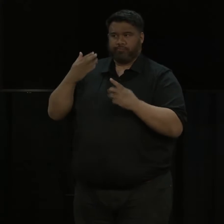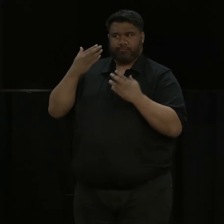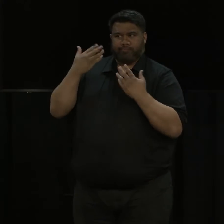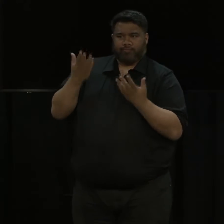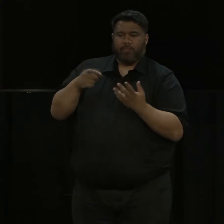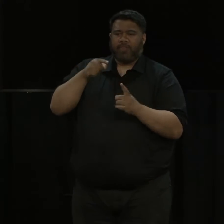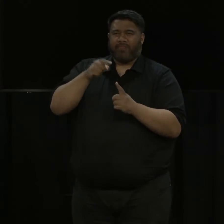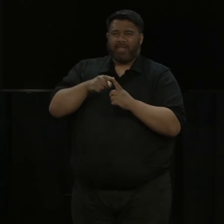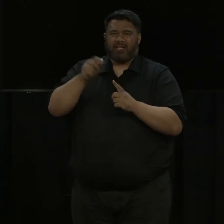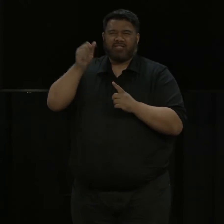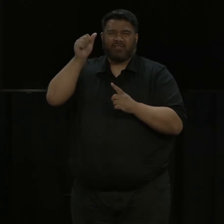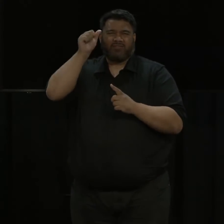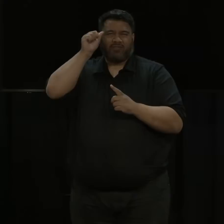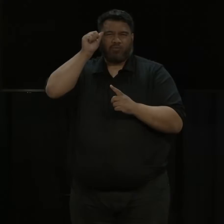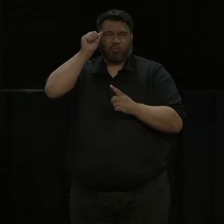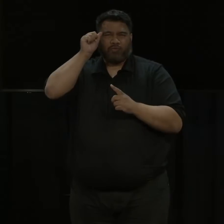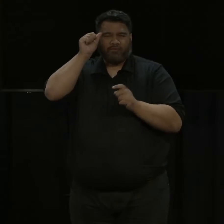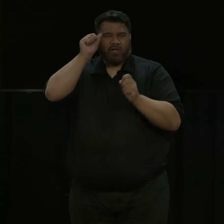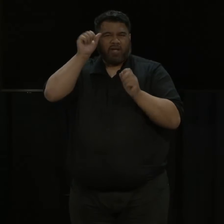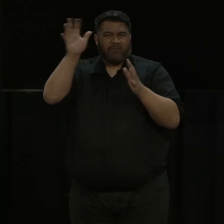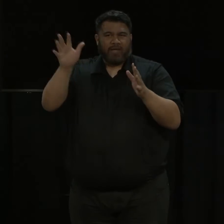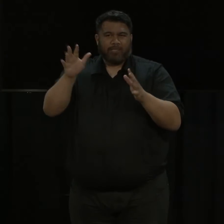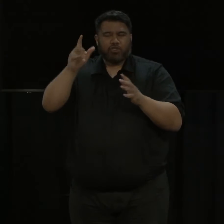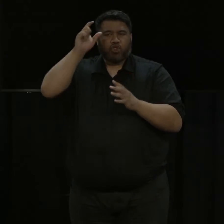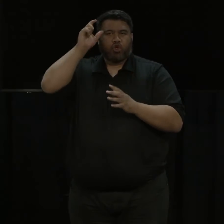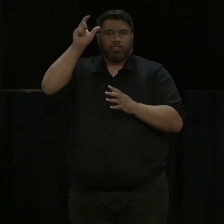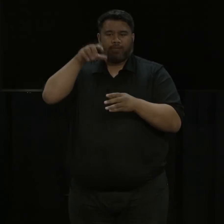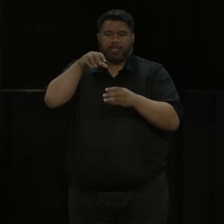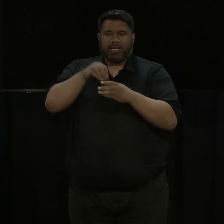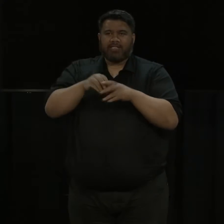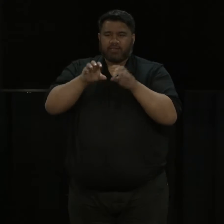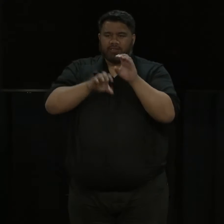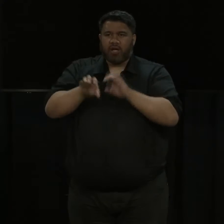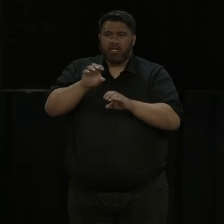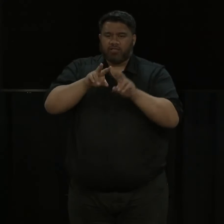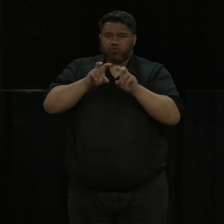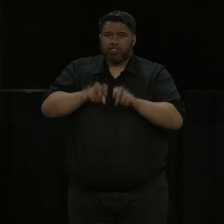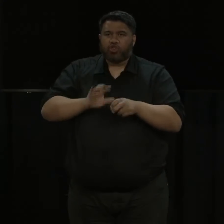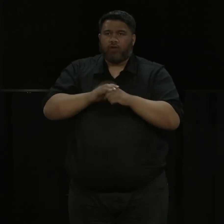based on? Cumulative risk.